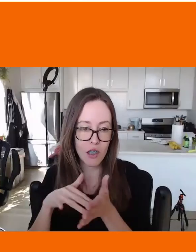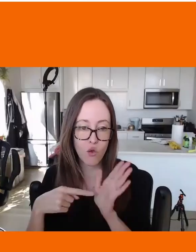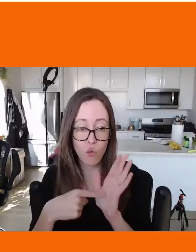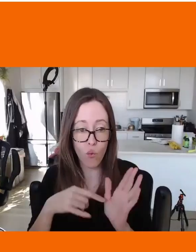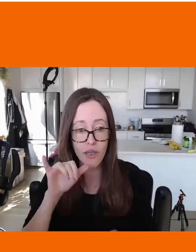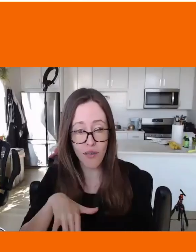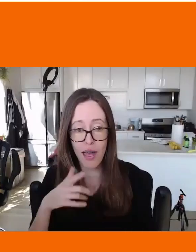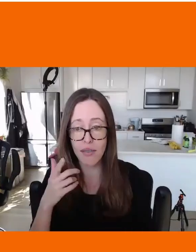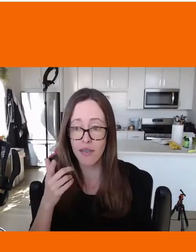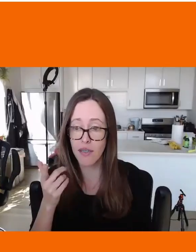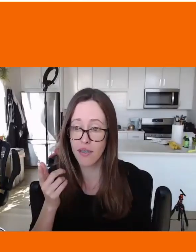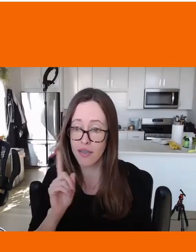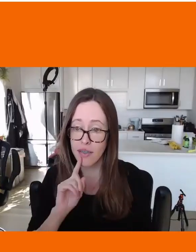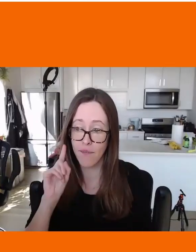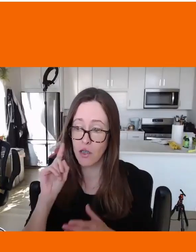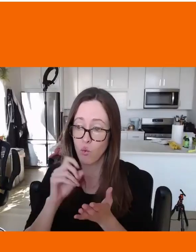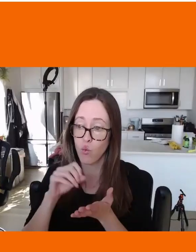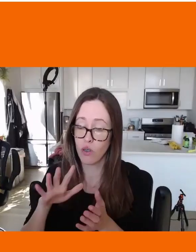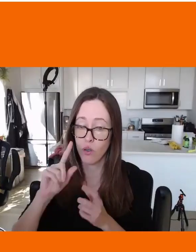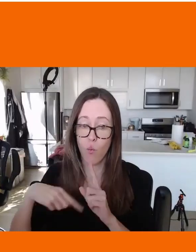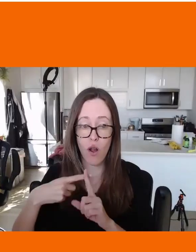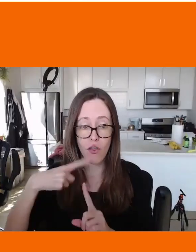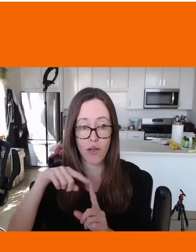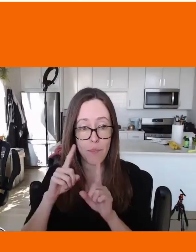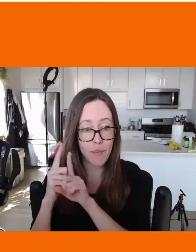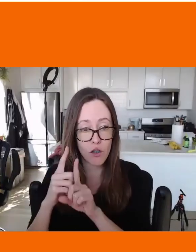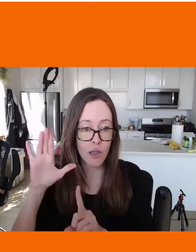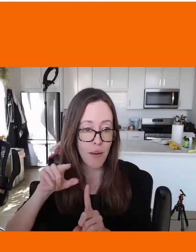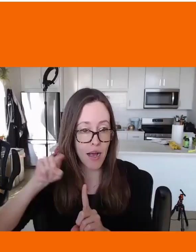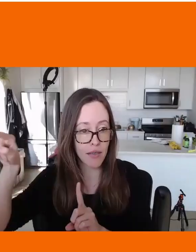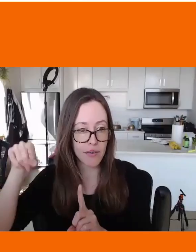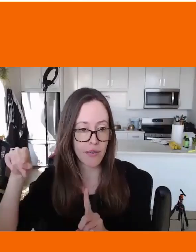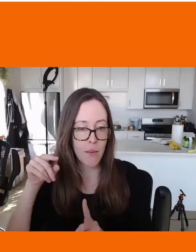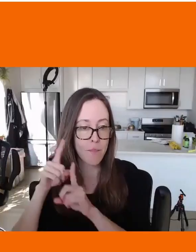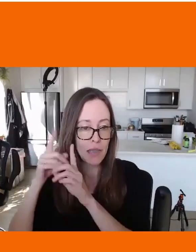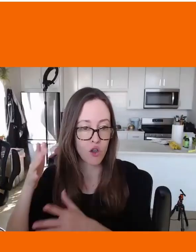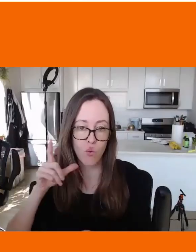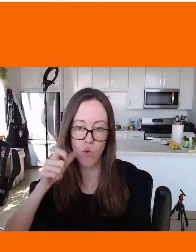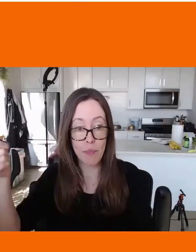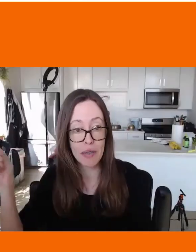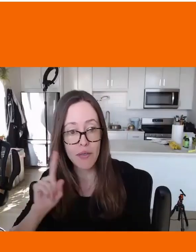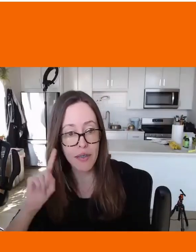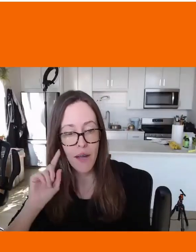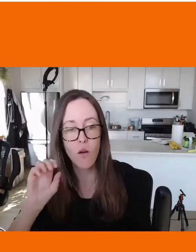This was the first quantitative study that showed that deaf students, when they are mentored by culturally competent mentors who